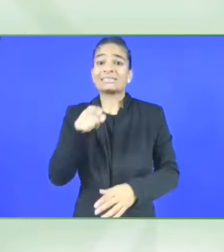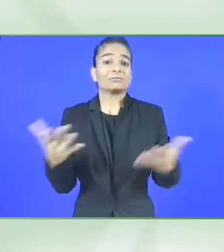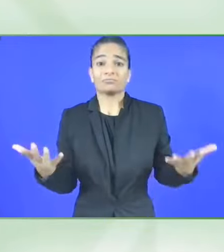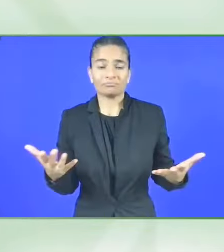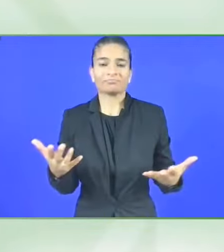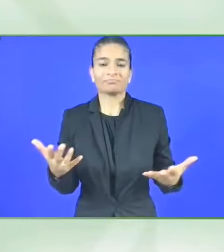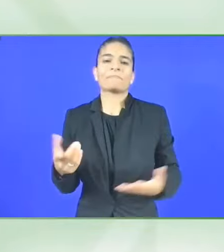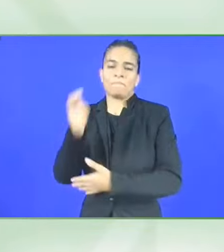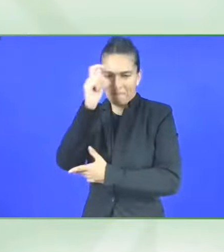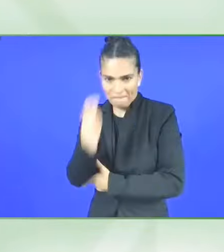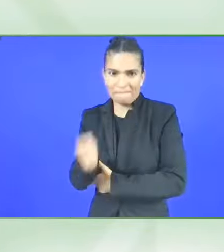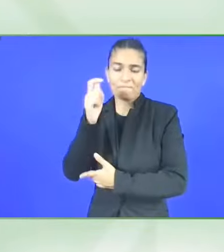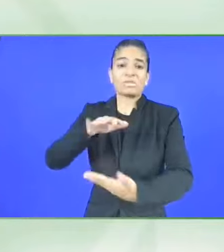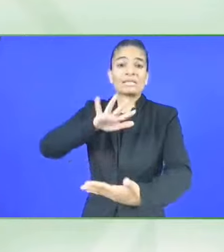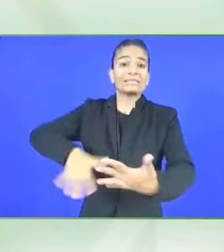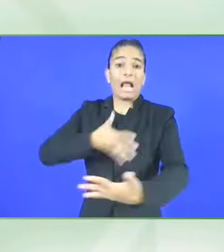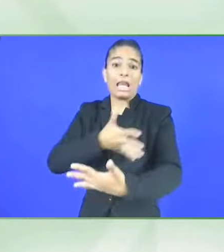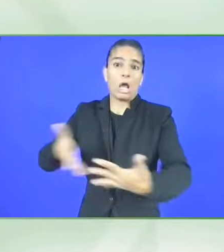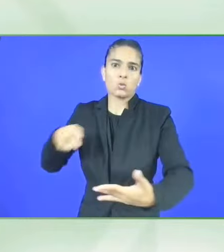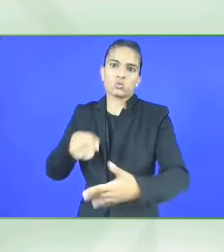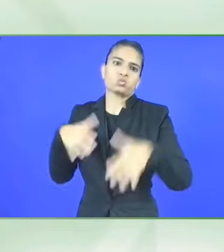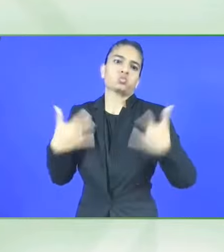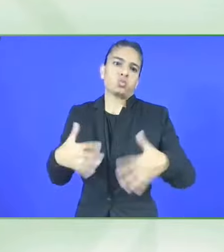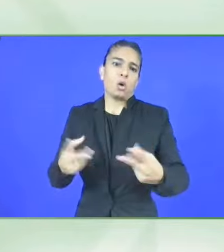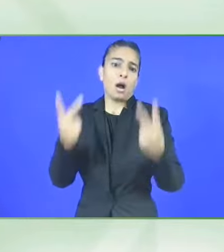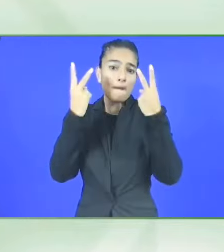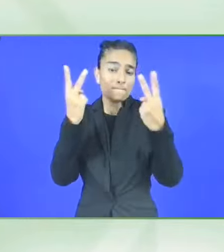on an equal basis.